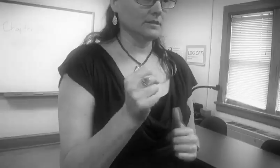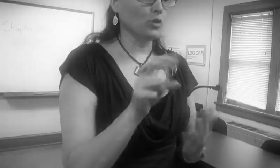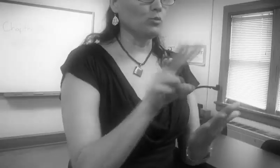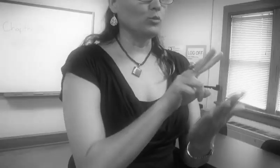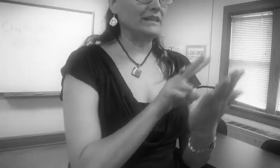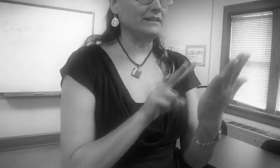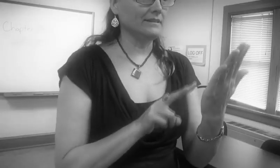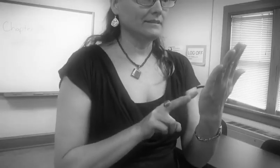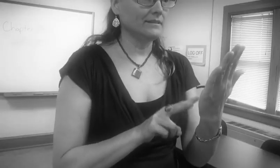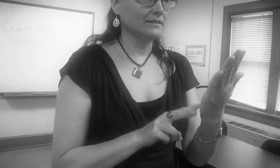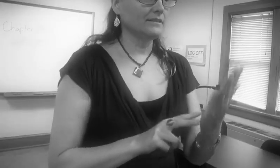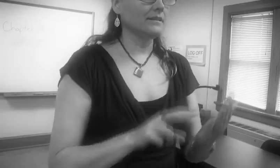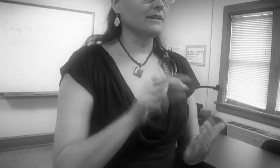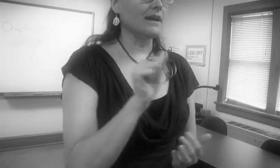White Teacher: ... read...